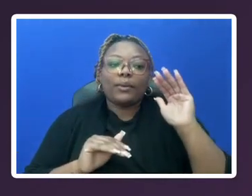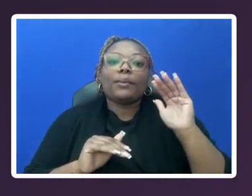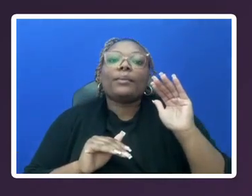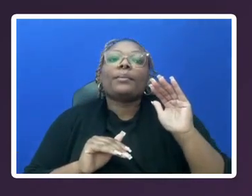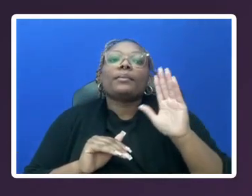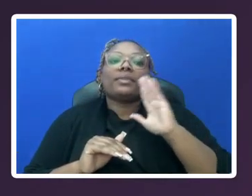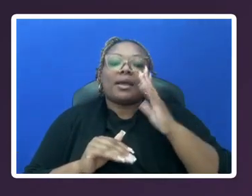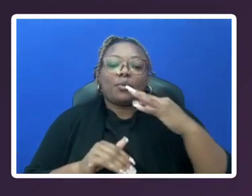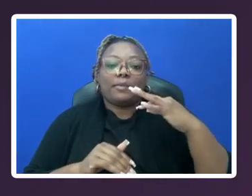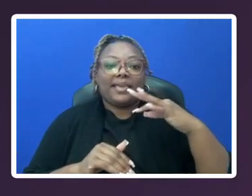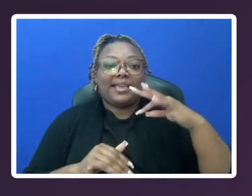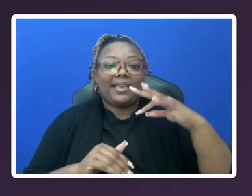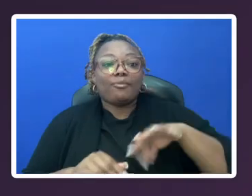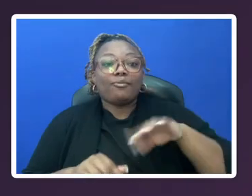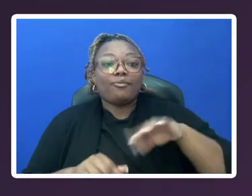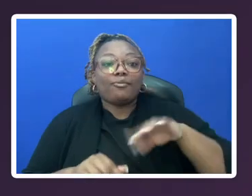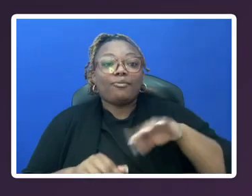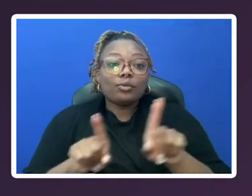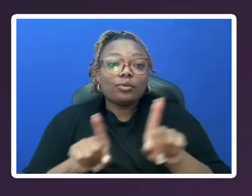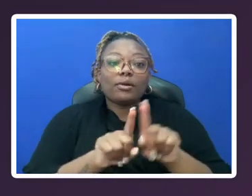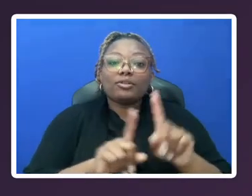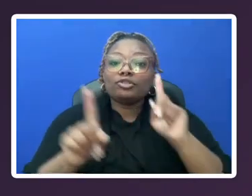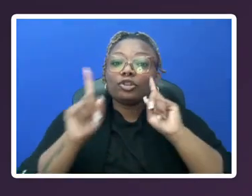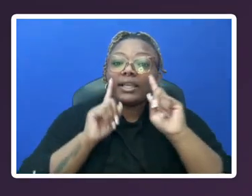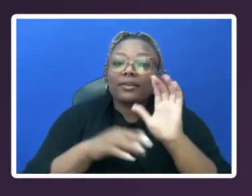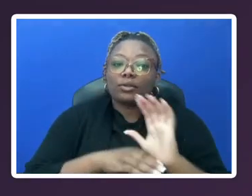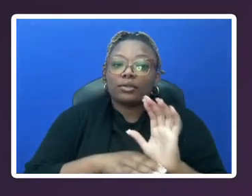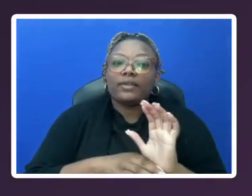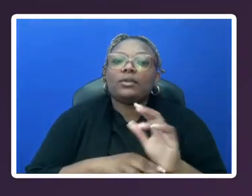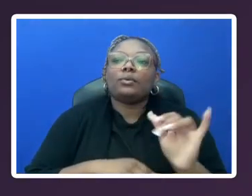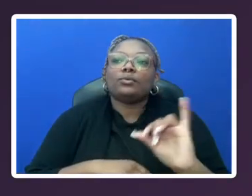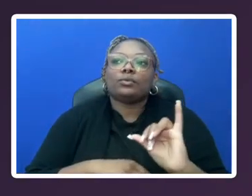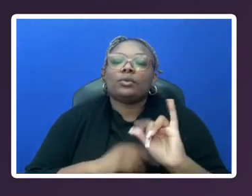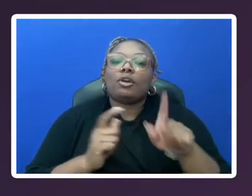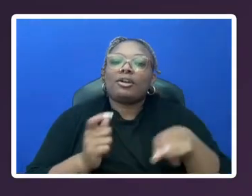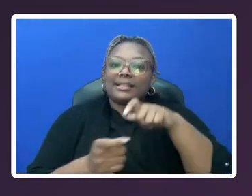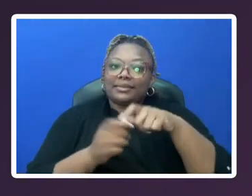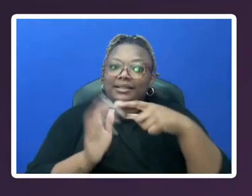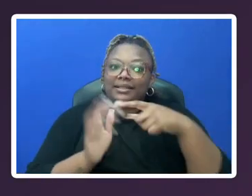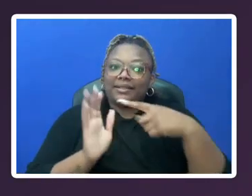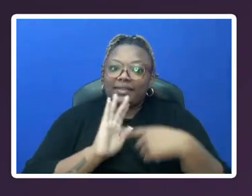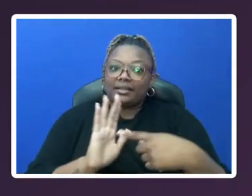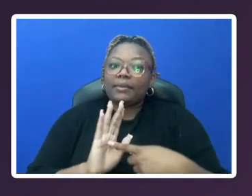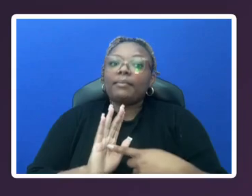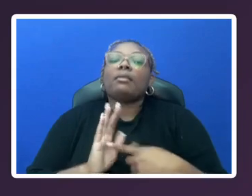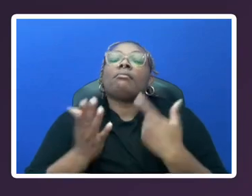And just hearing on the video, too, in this particular example, that, you know, Columbus was